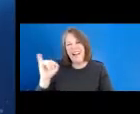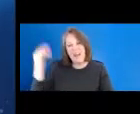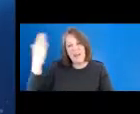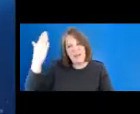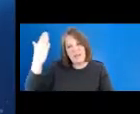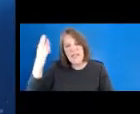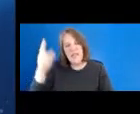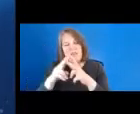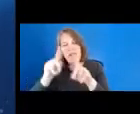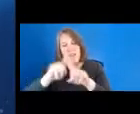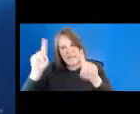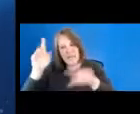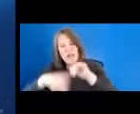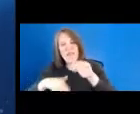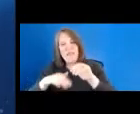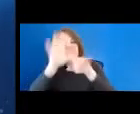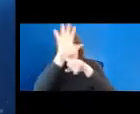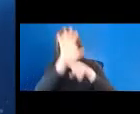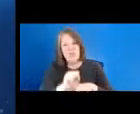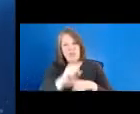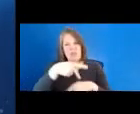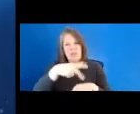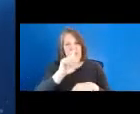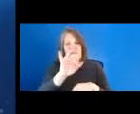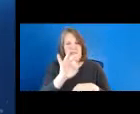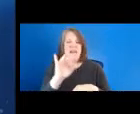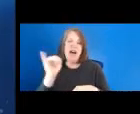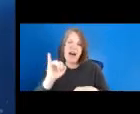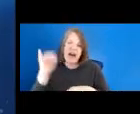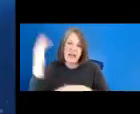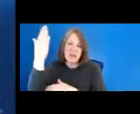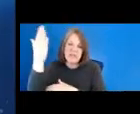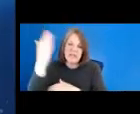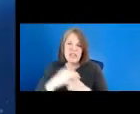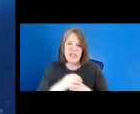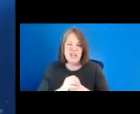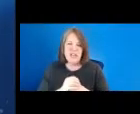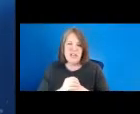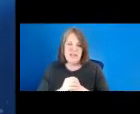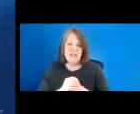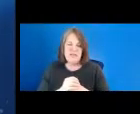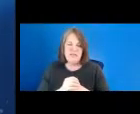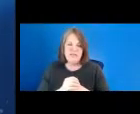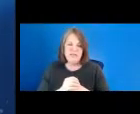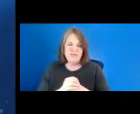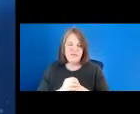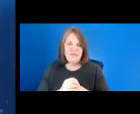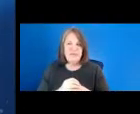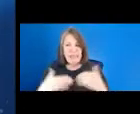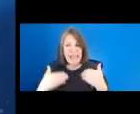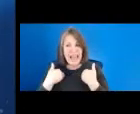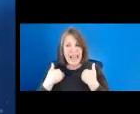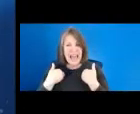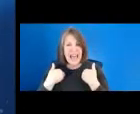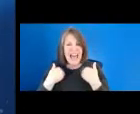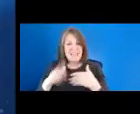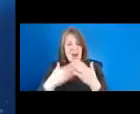from a traditional PDF. And iPresentation 16:31:46 has all of this content that lies